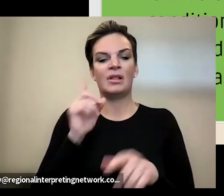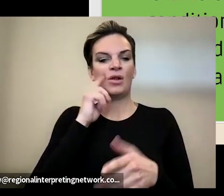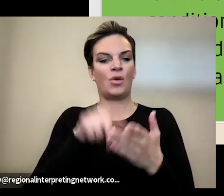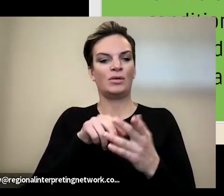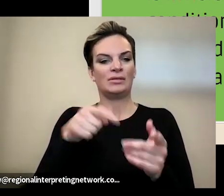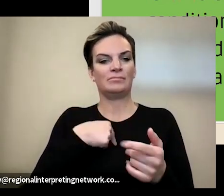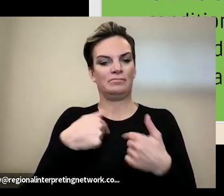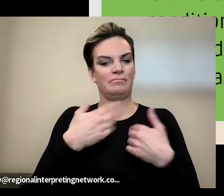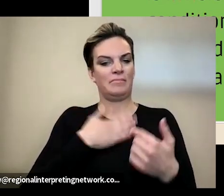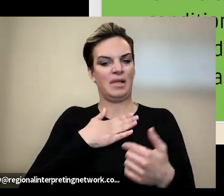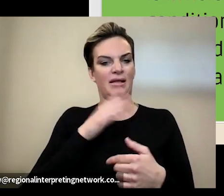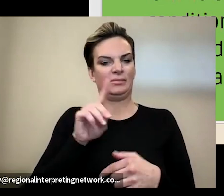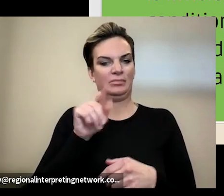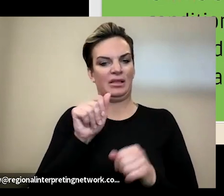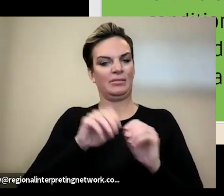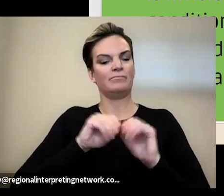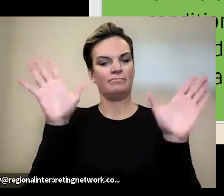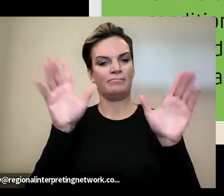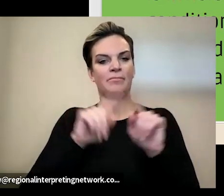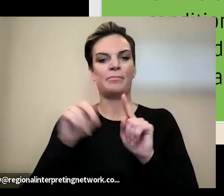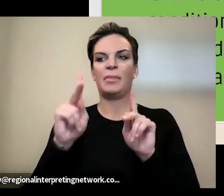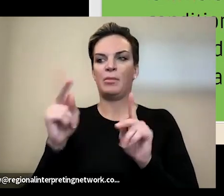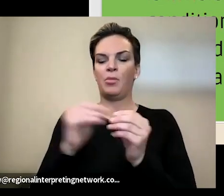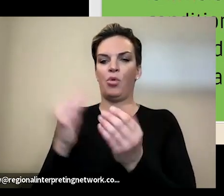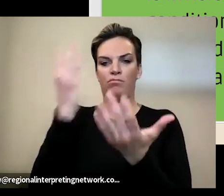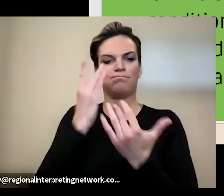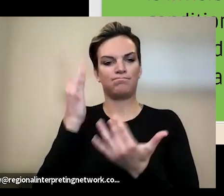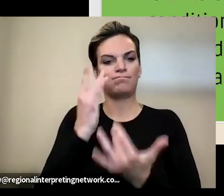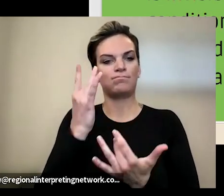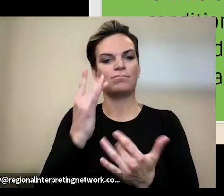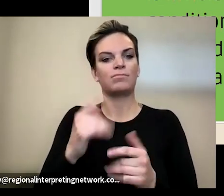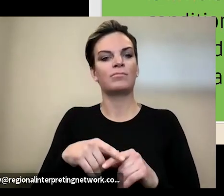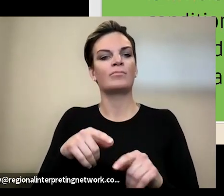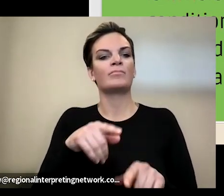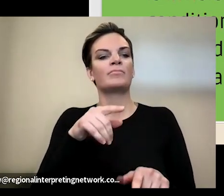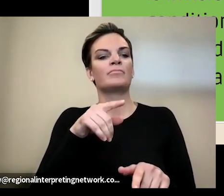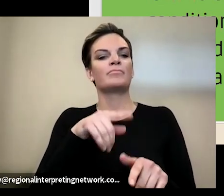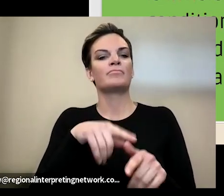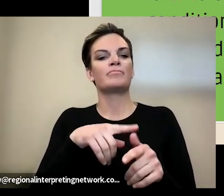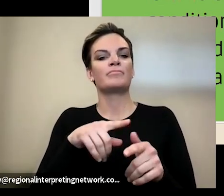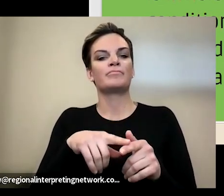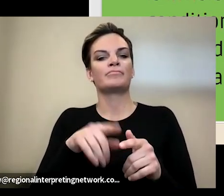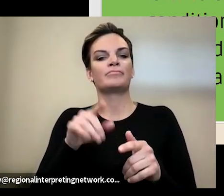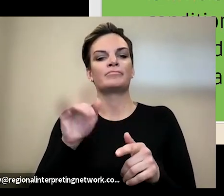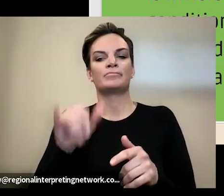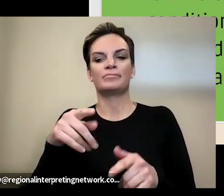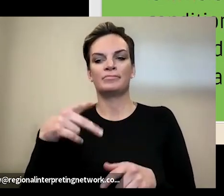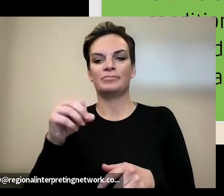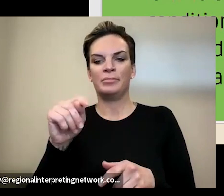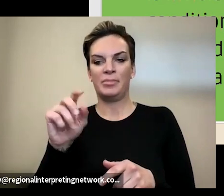validity than my experience after being diagnosed with POTS, a form of dyssomnia, that you cannot